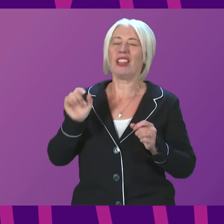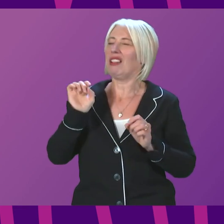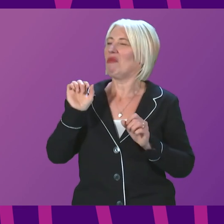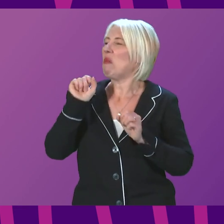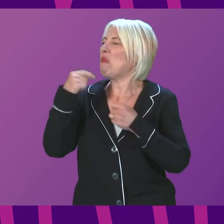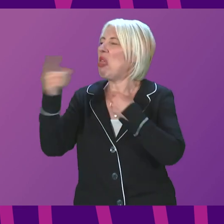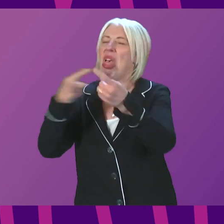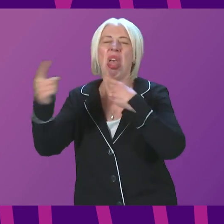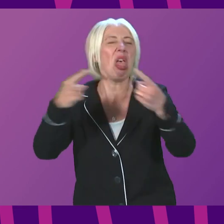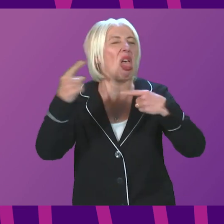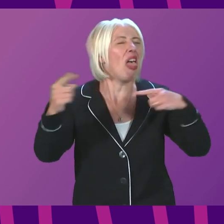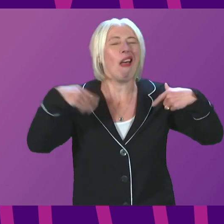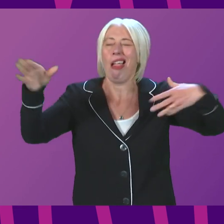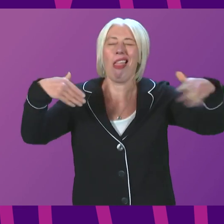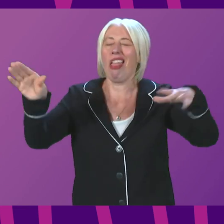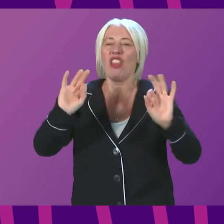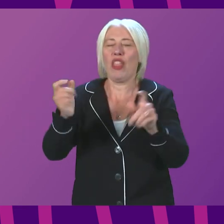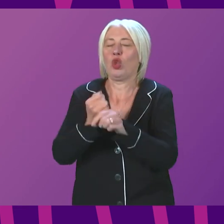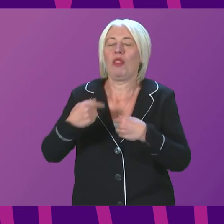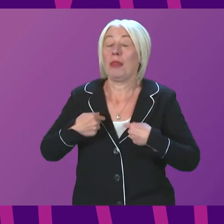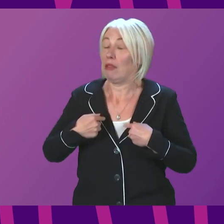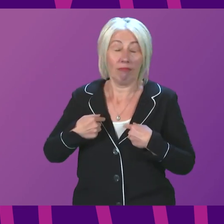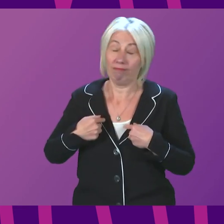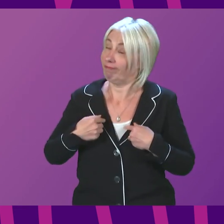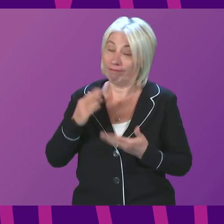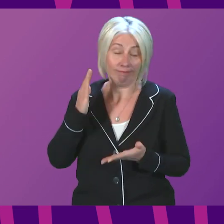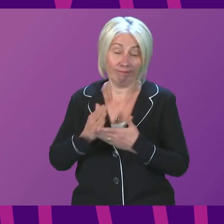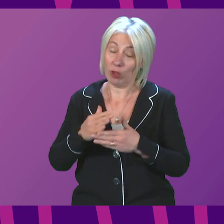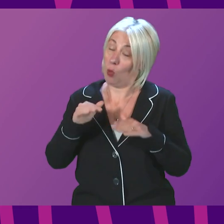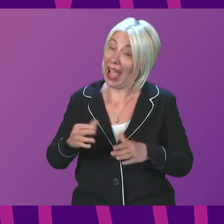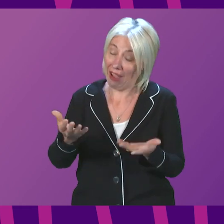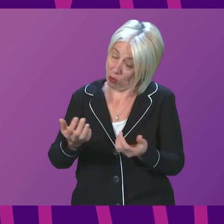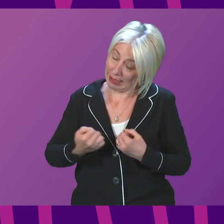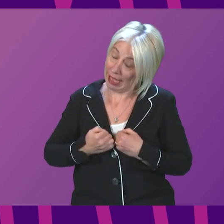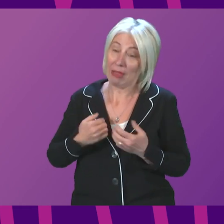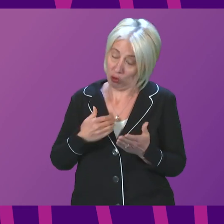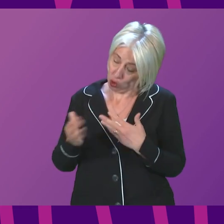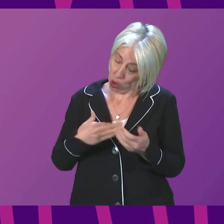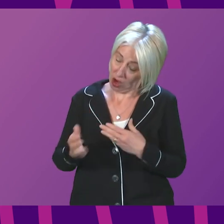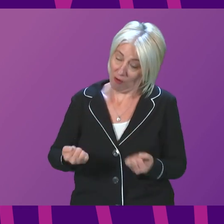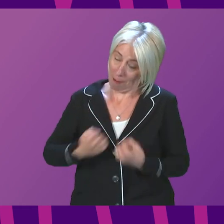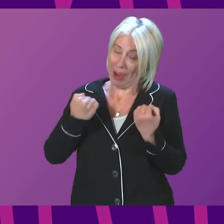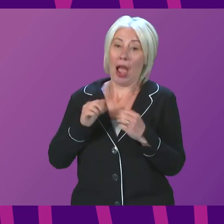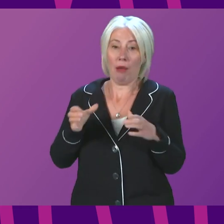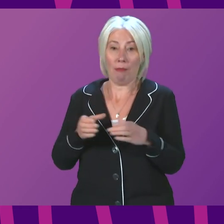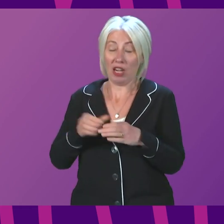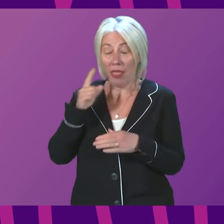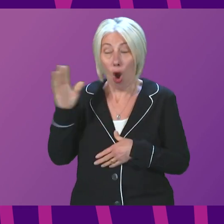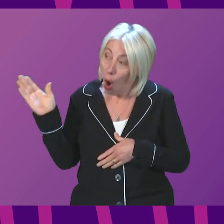We should sort such things out when they arise in our parties. That is what I intend to do for the SNP, and that is what all leaders should do when the